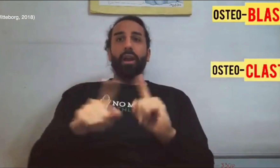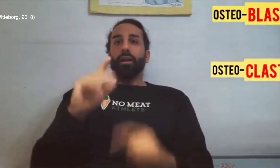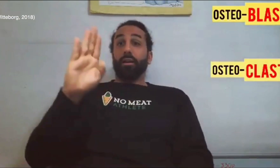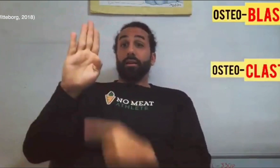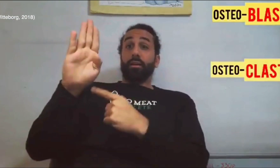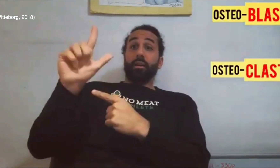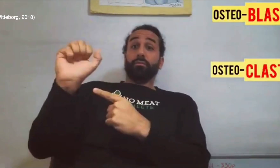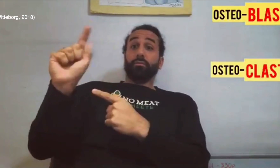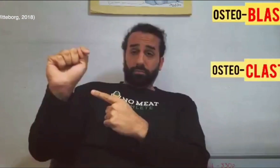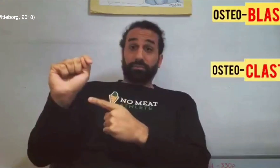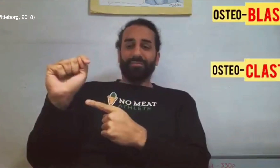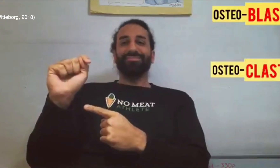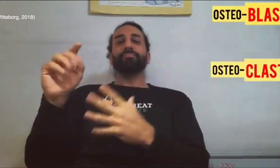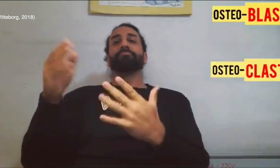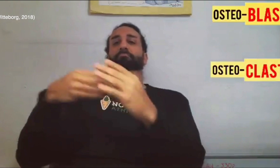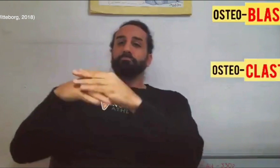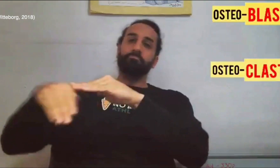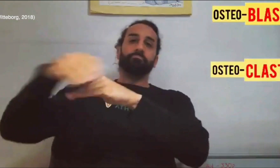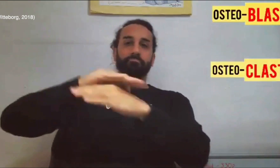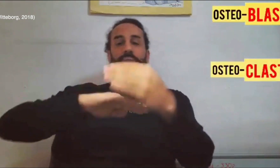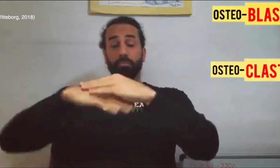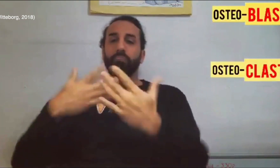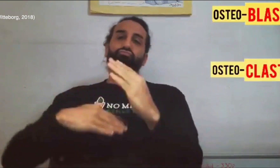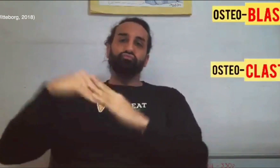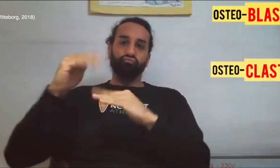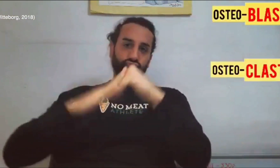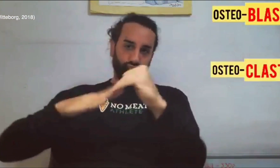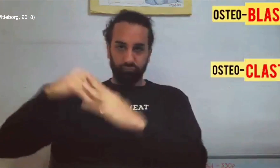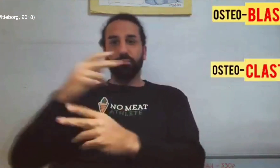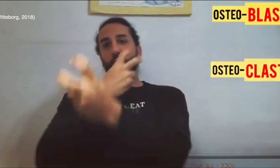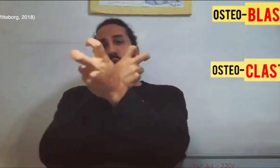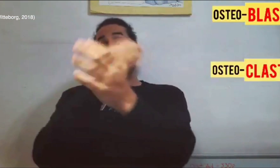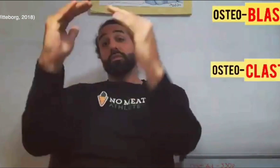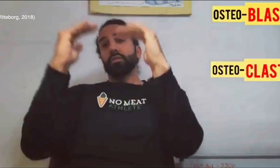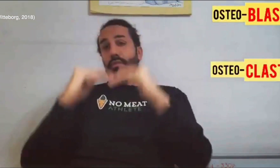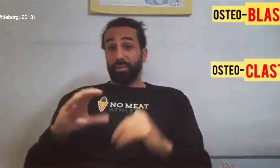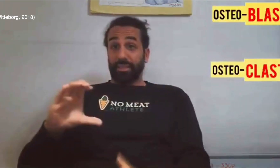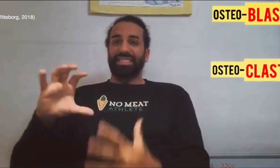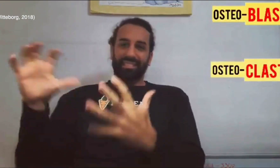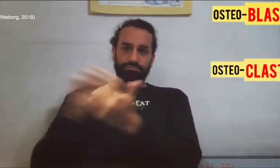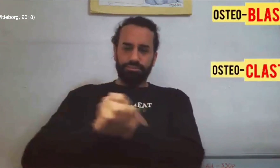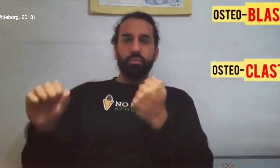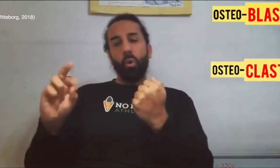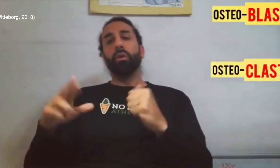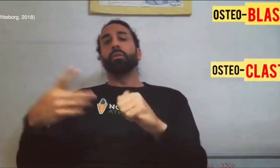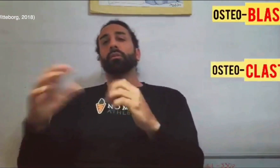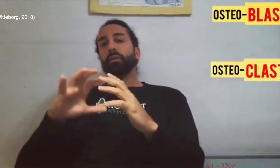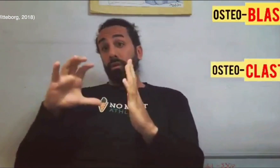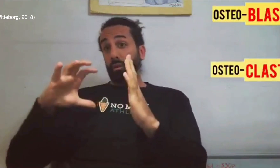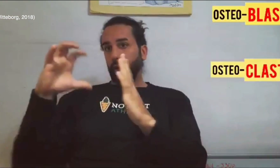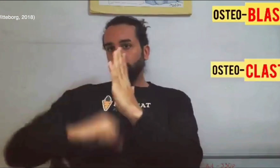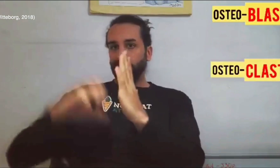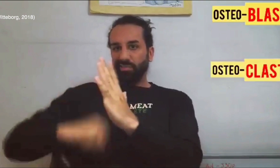So, to recap, osteoblast has the "B" handshape for building, and the osteoclast has the "C" handshape for destroying or removing.